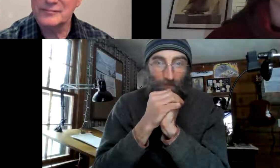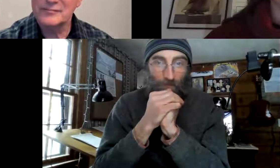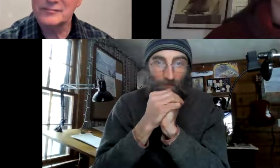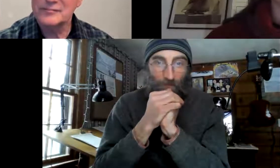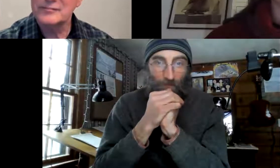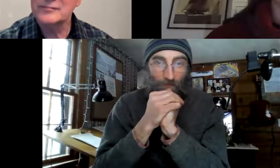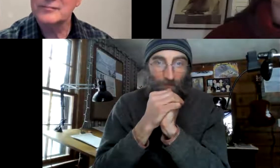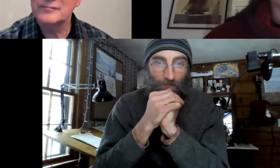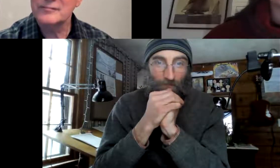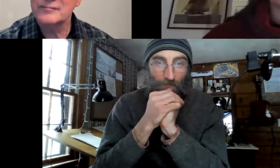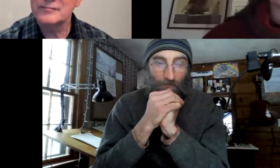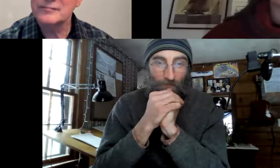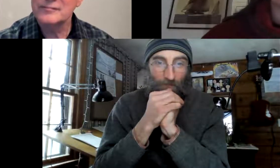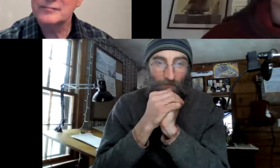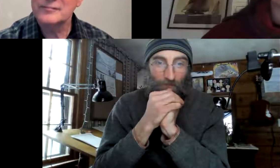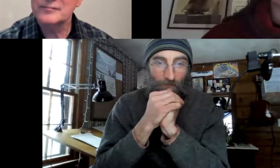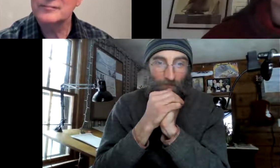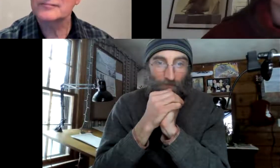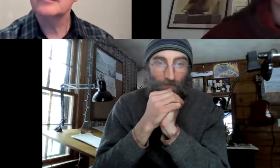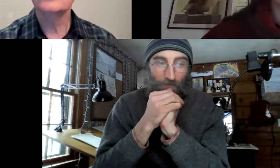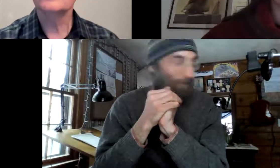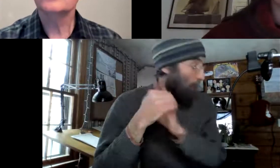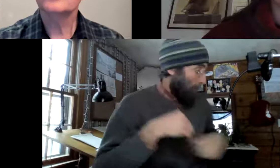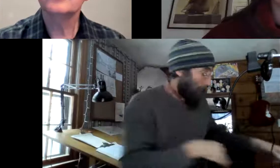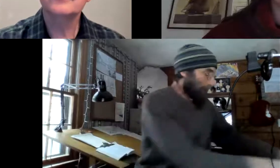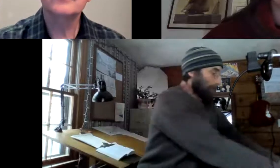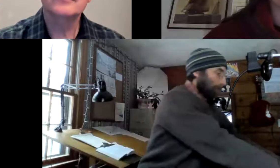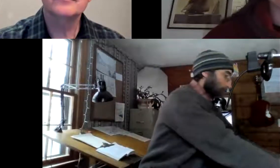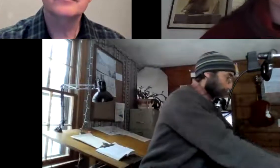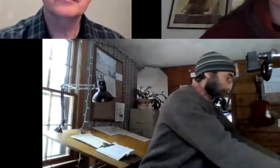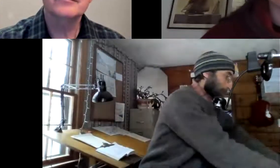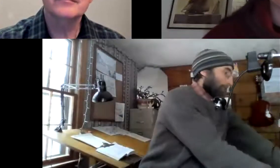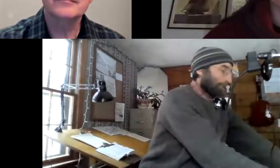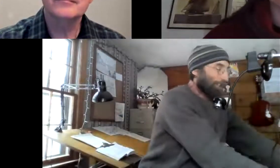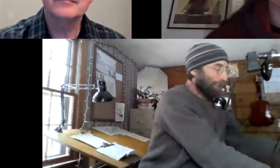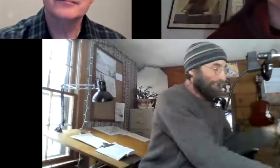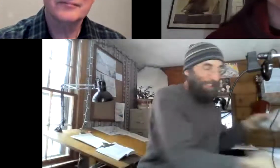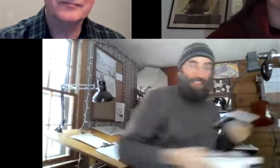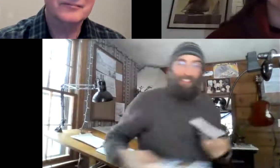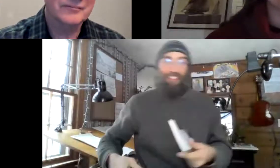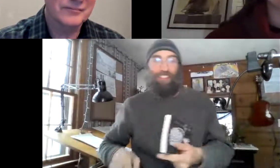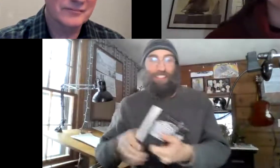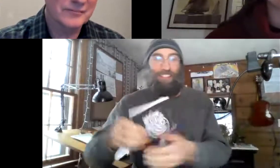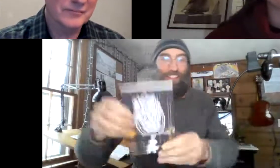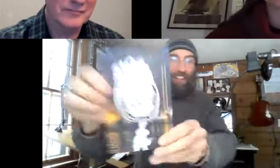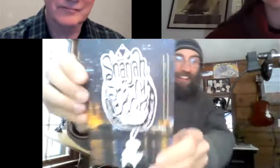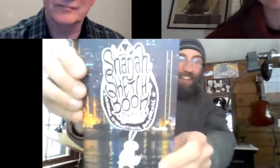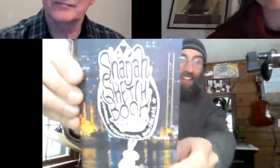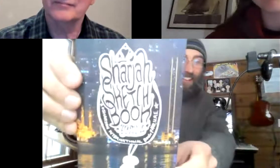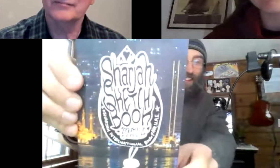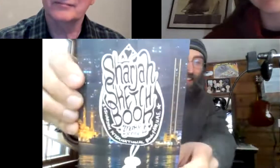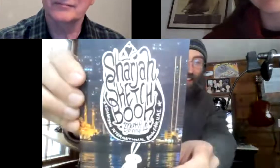"Sharjah Sketch Book"... do you have this one? Oh yes I do. Uh, right,